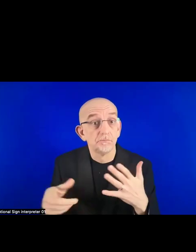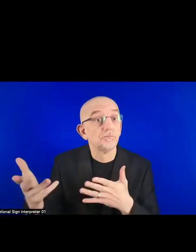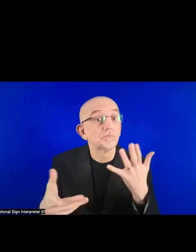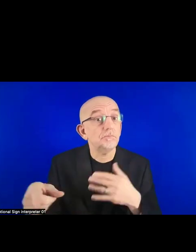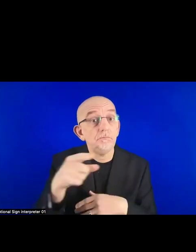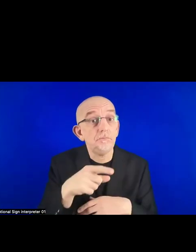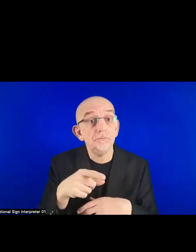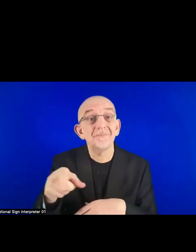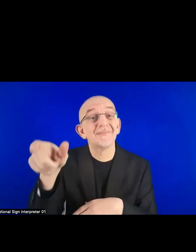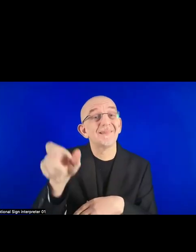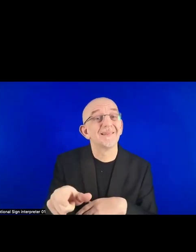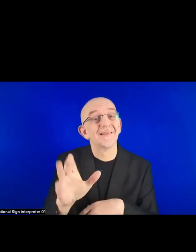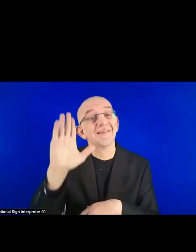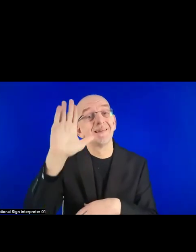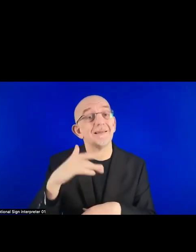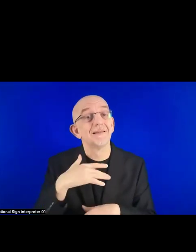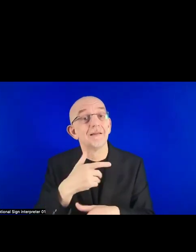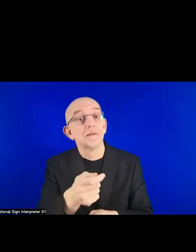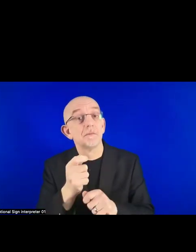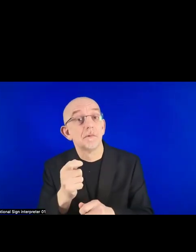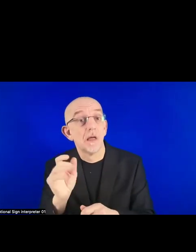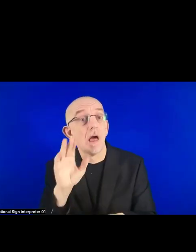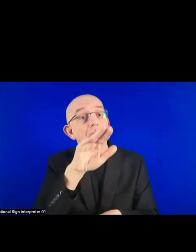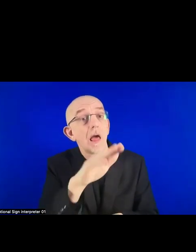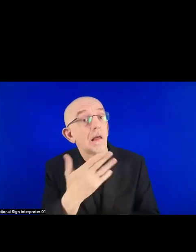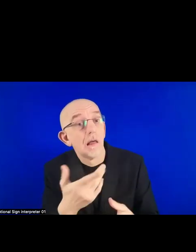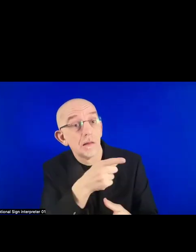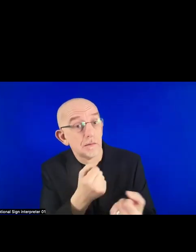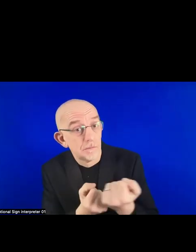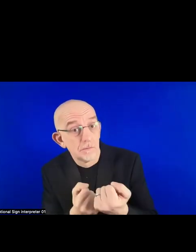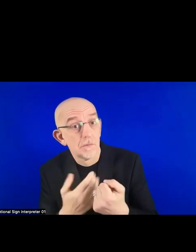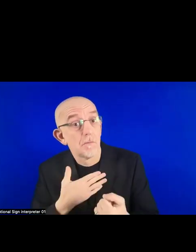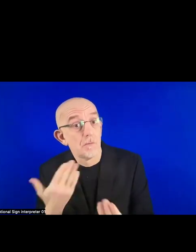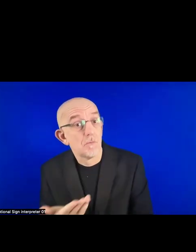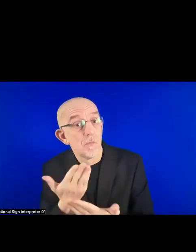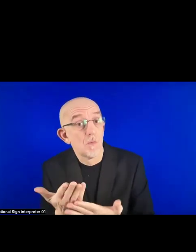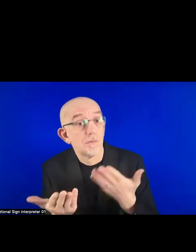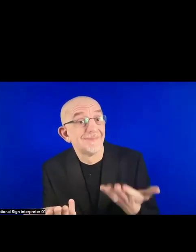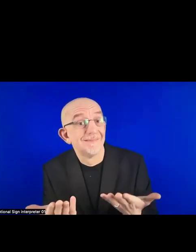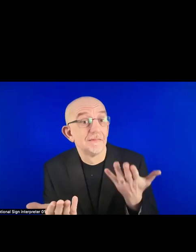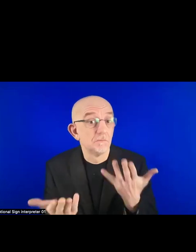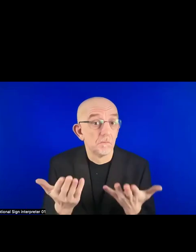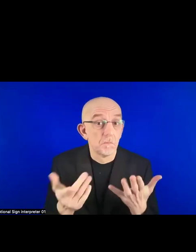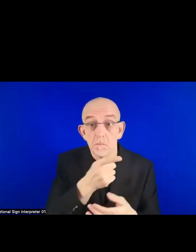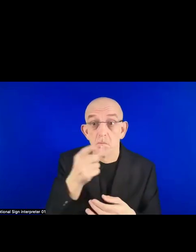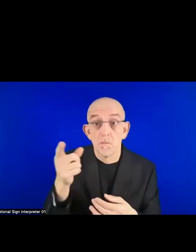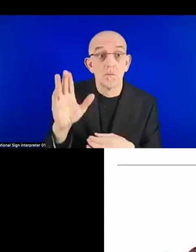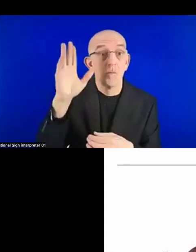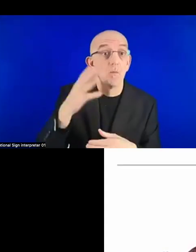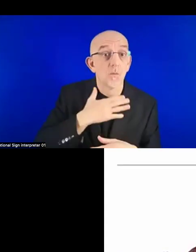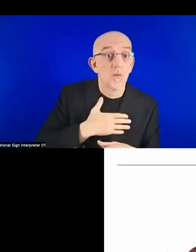sure if any of you want to add anything? You can just turn on your microphones if